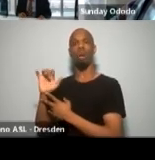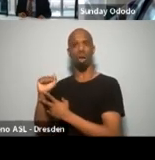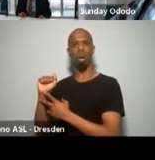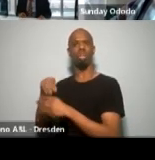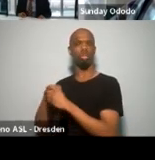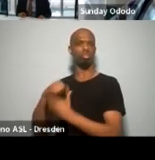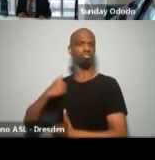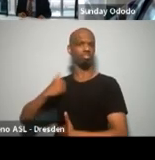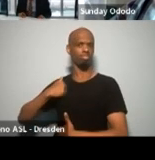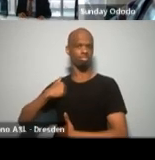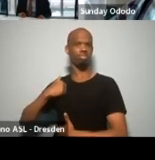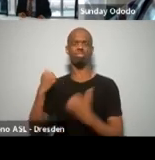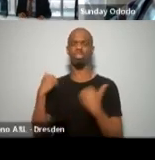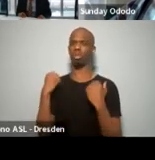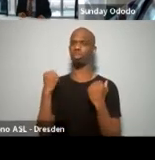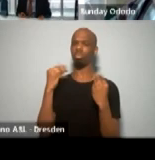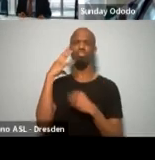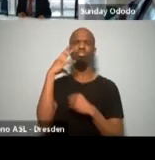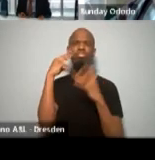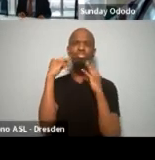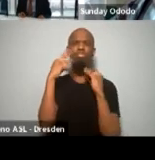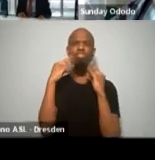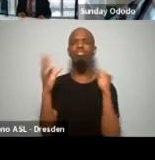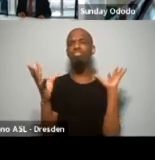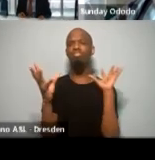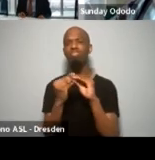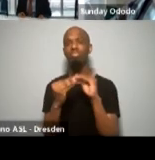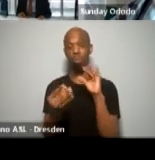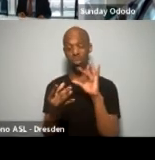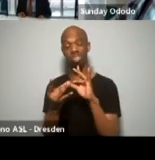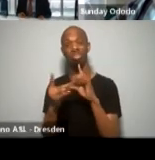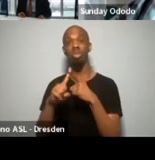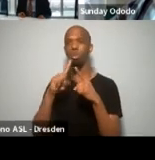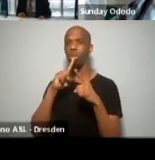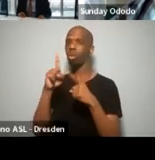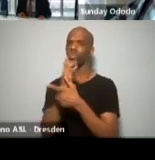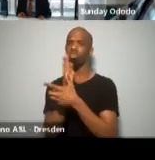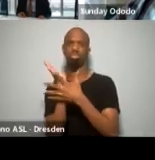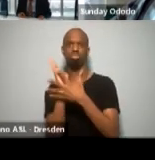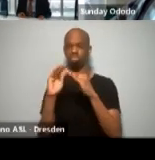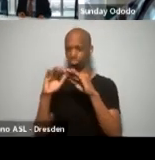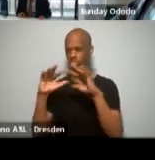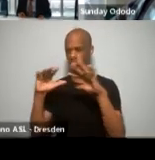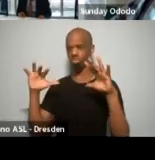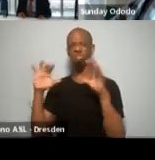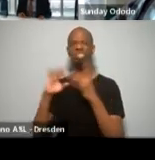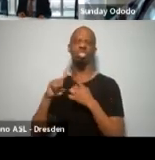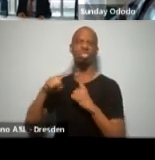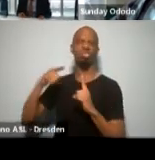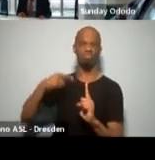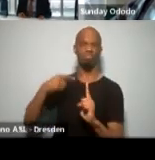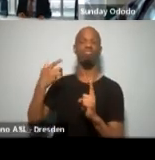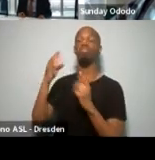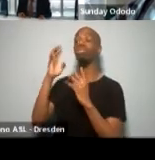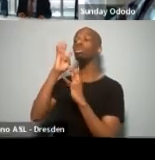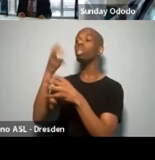of experience working across a variety of creative and community contexts in over dozen countries